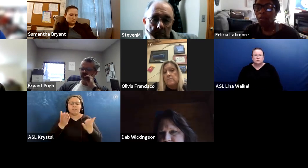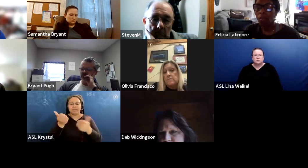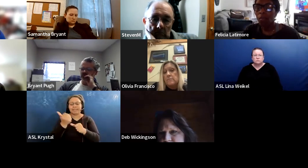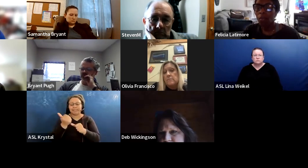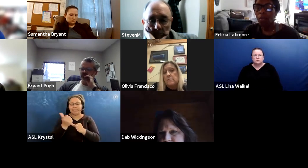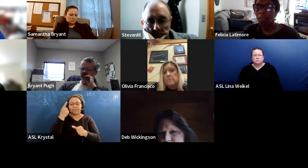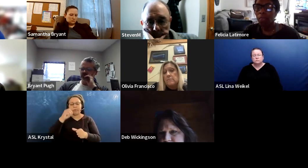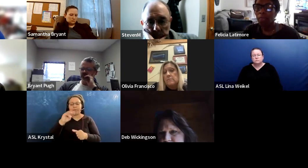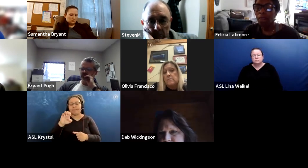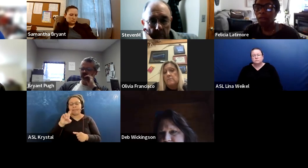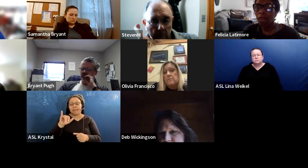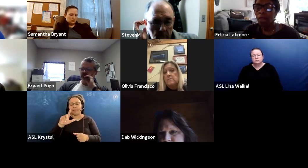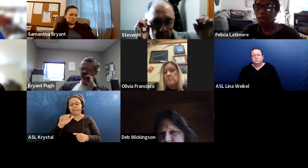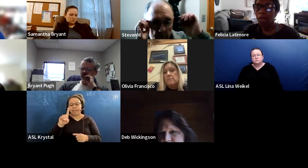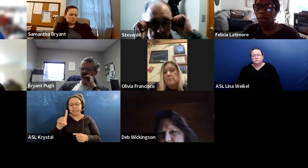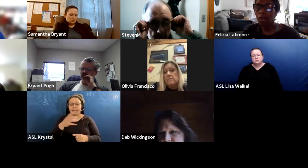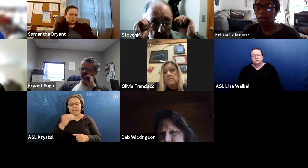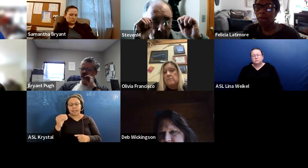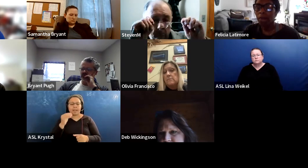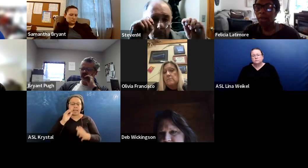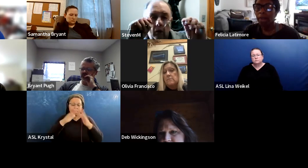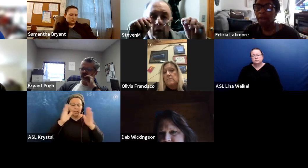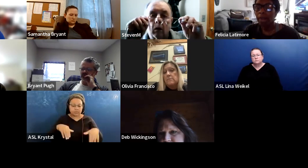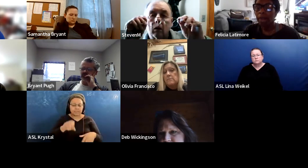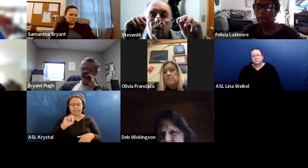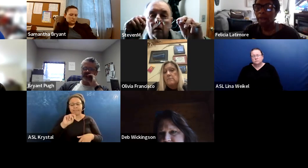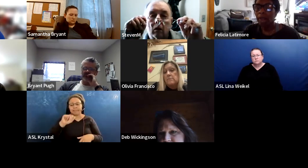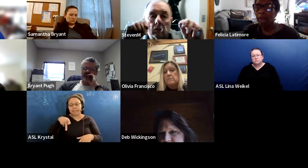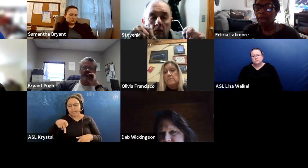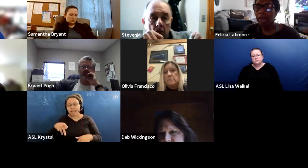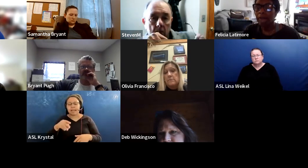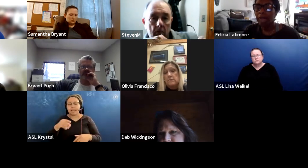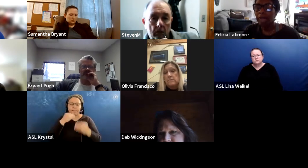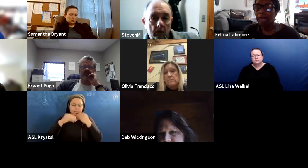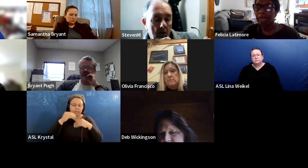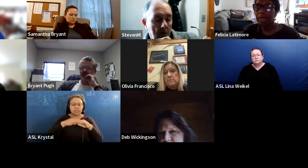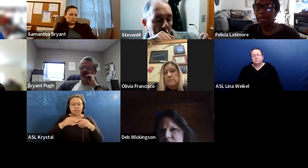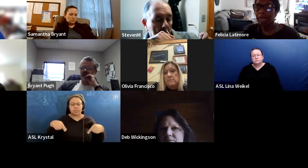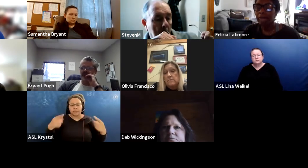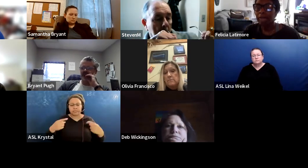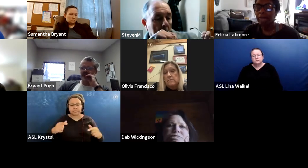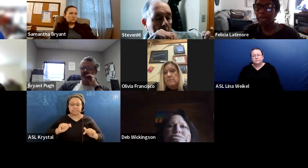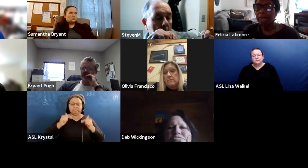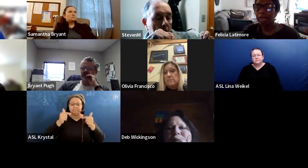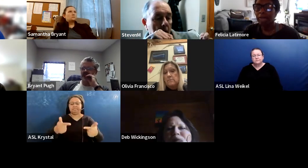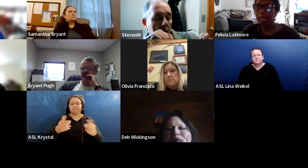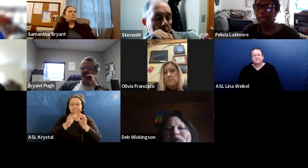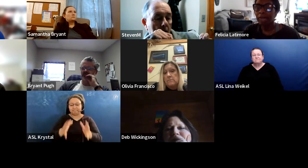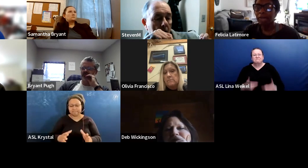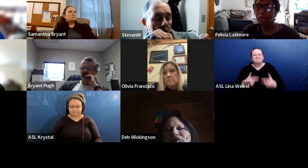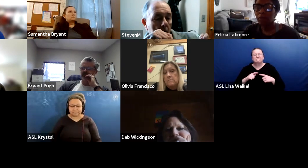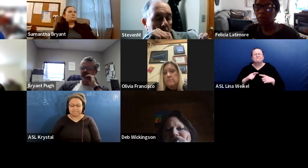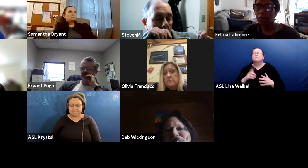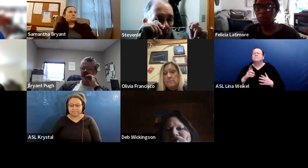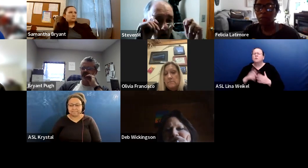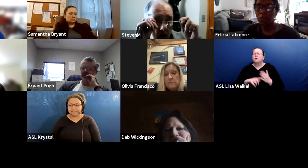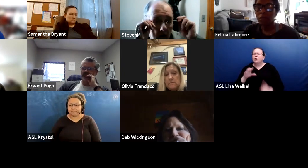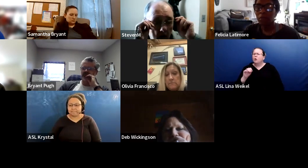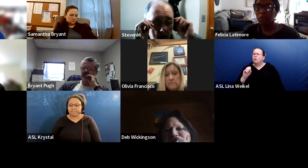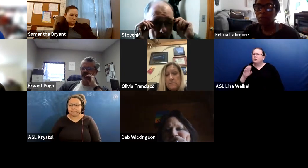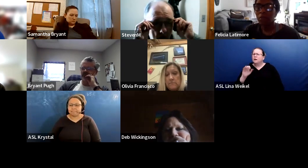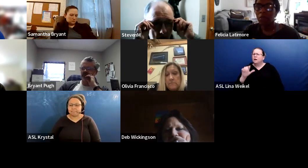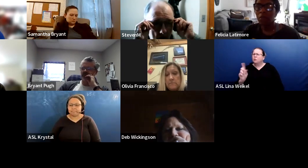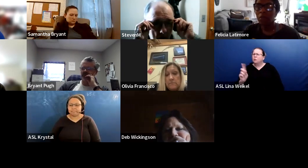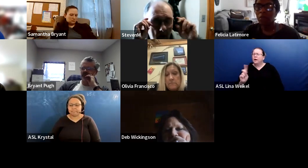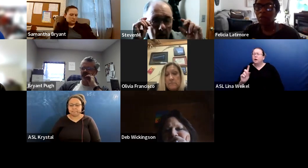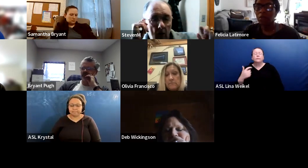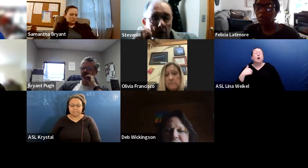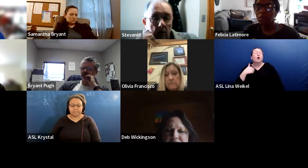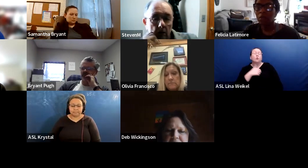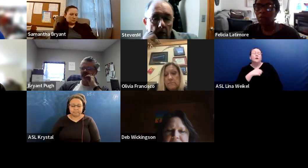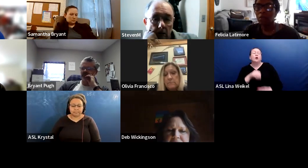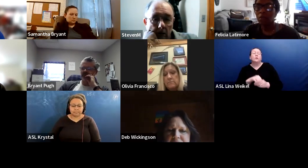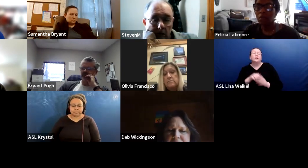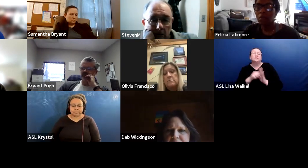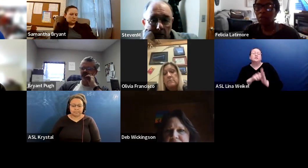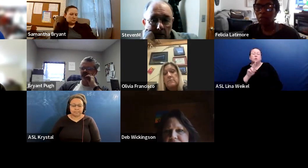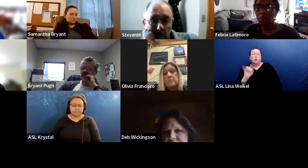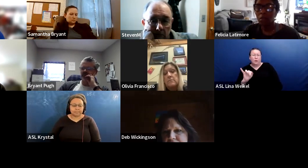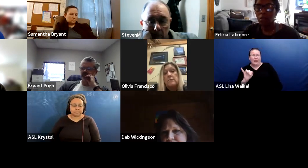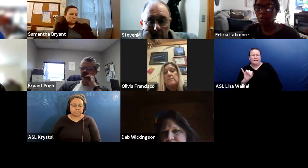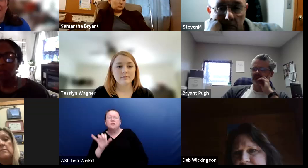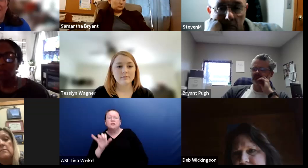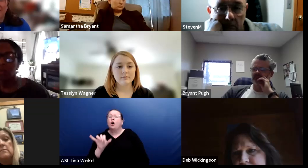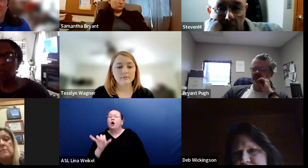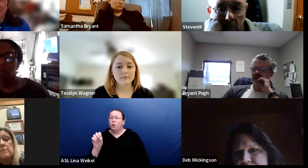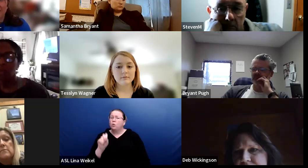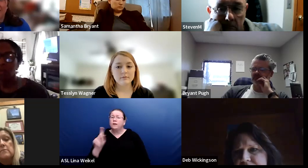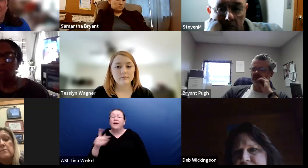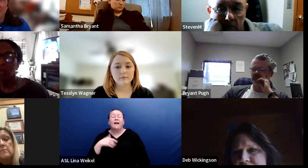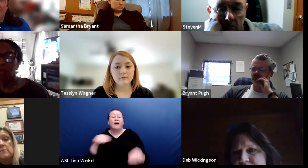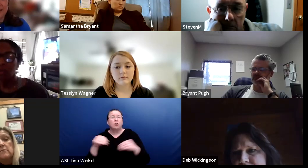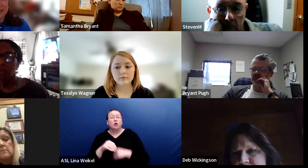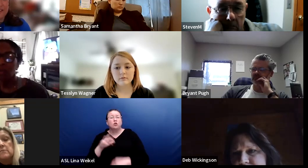or ramps, grab bars, shower chairs and we also have smart home technology with smart home hubs and keyless entry or small through office of healthy aging through office [INDISCERNIBLE]. We also had a small budget help with furnishings